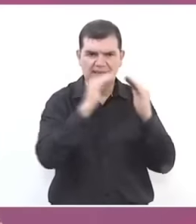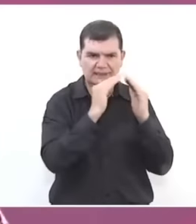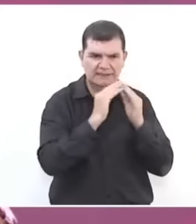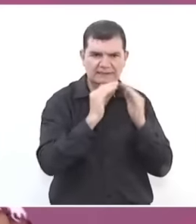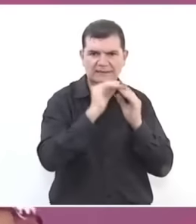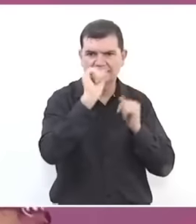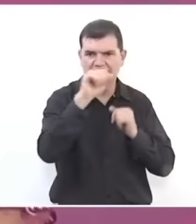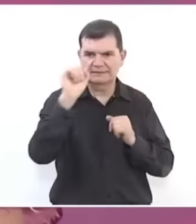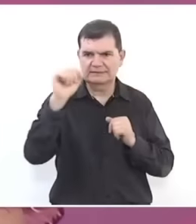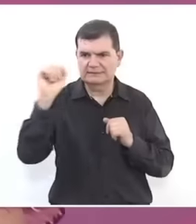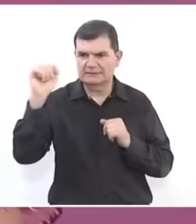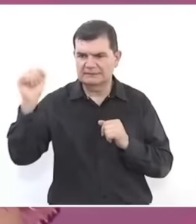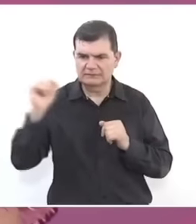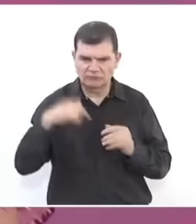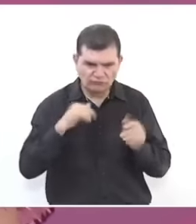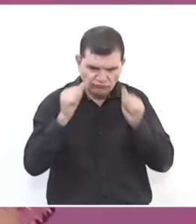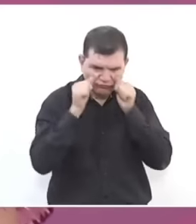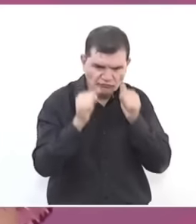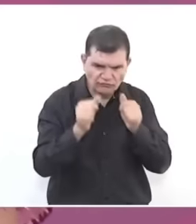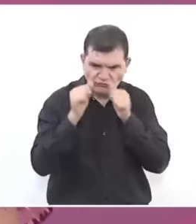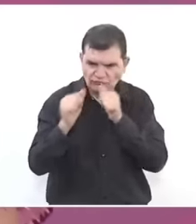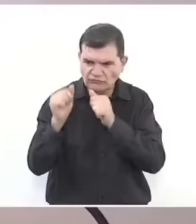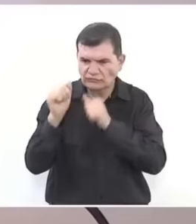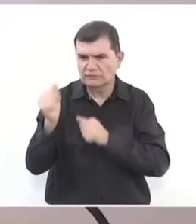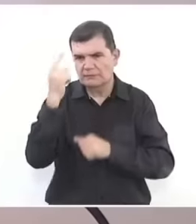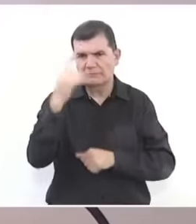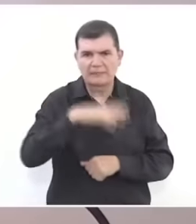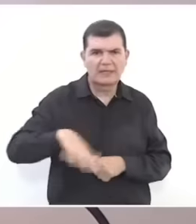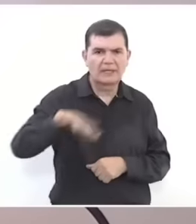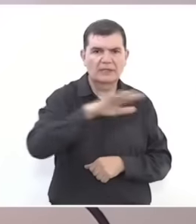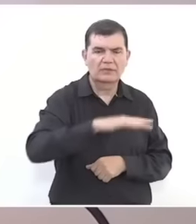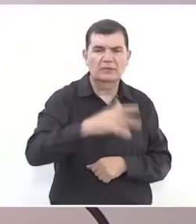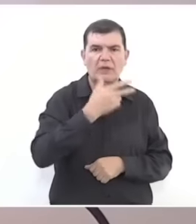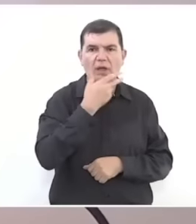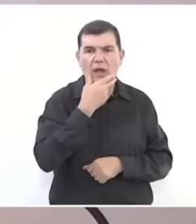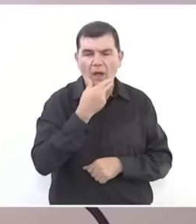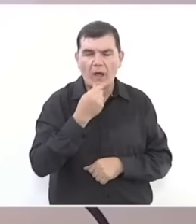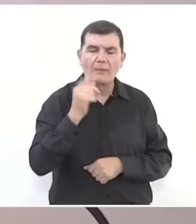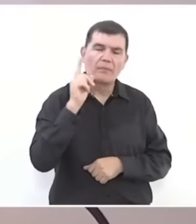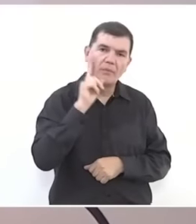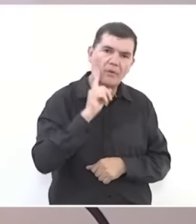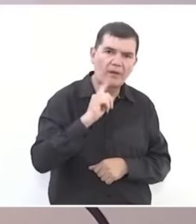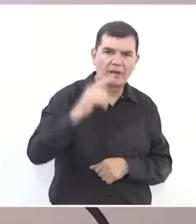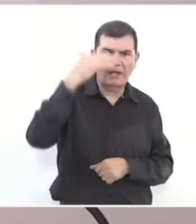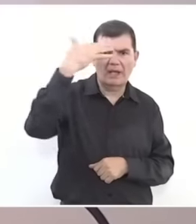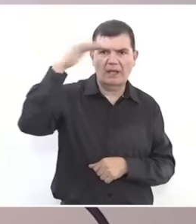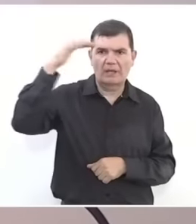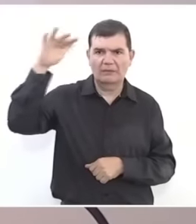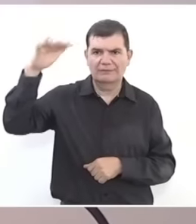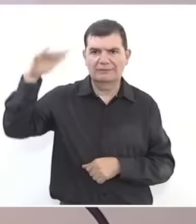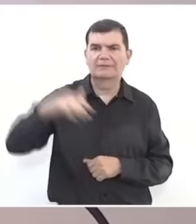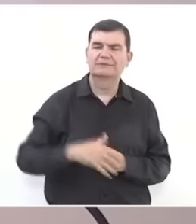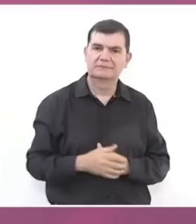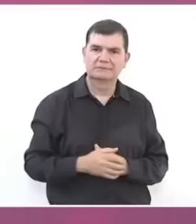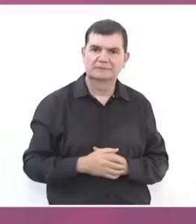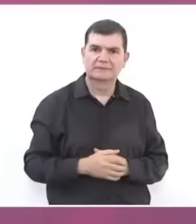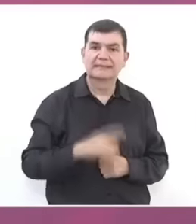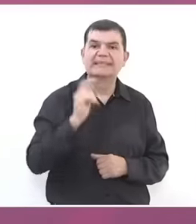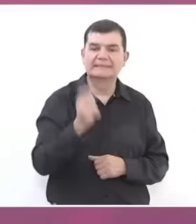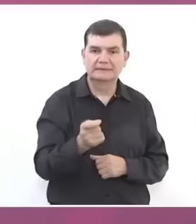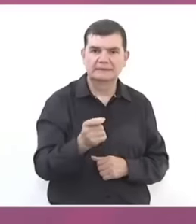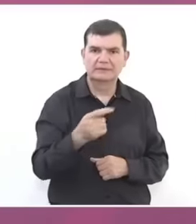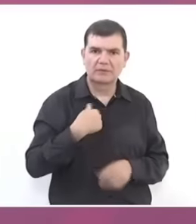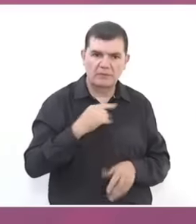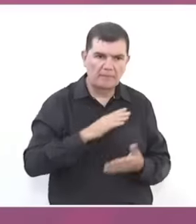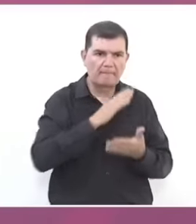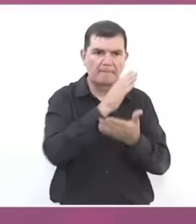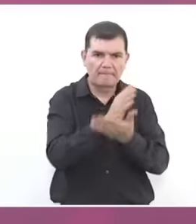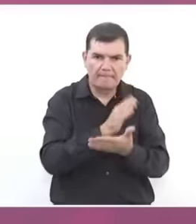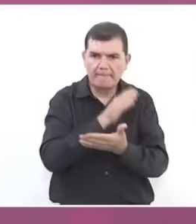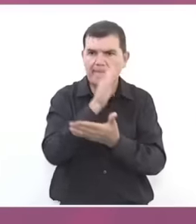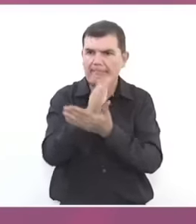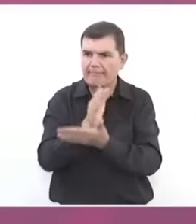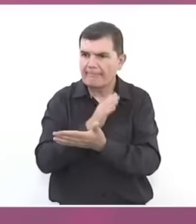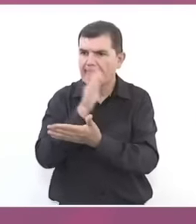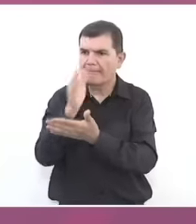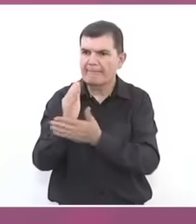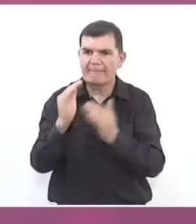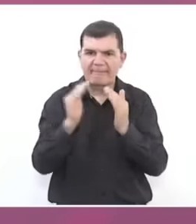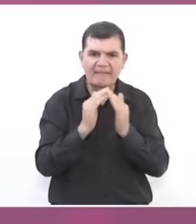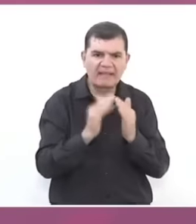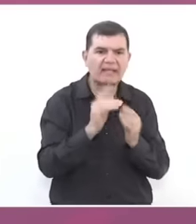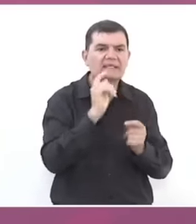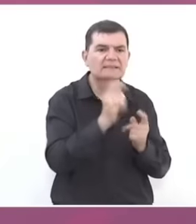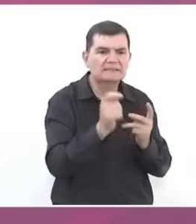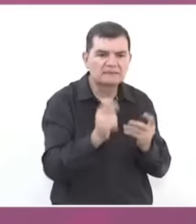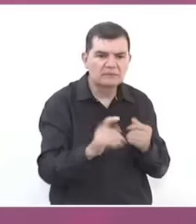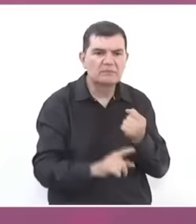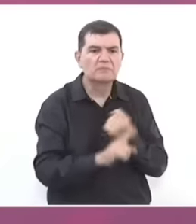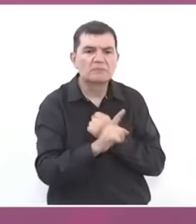particular for the elderly, that is, they are going to go to the houses to see what health problems